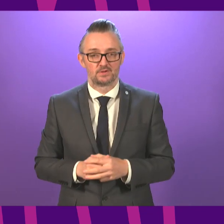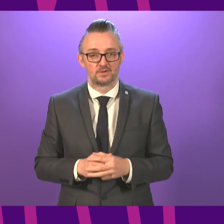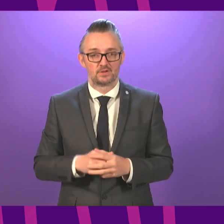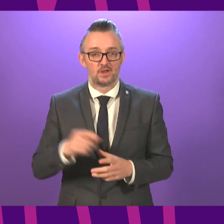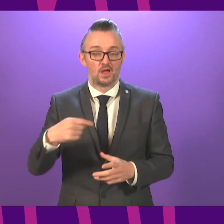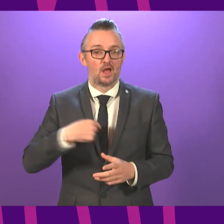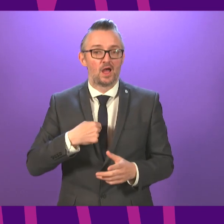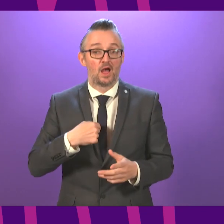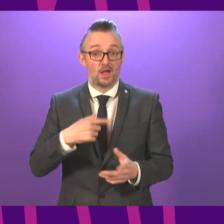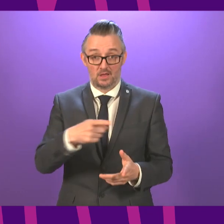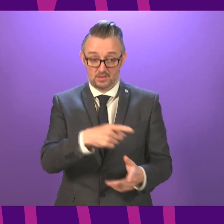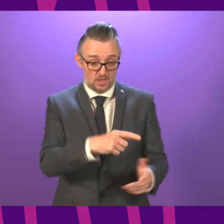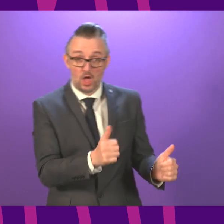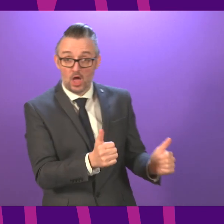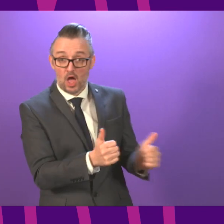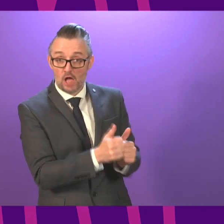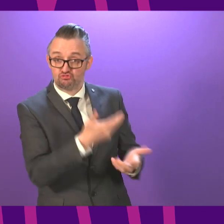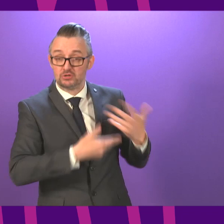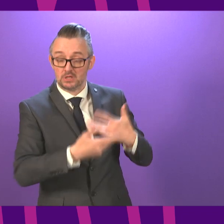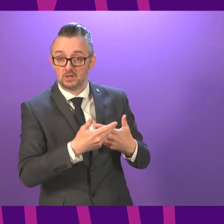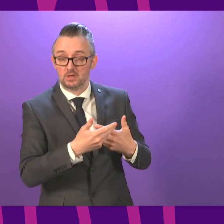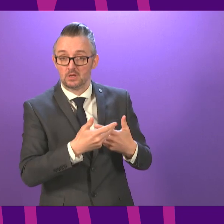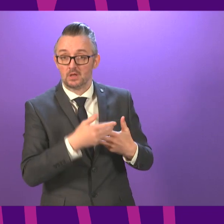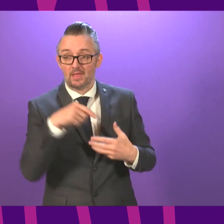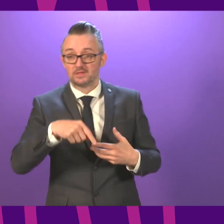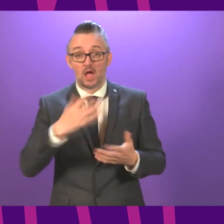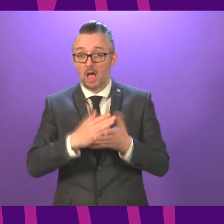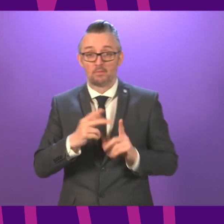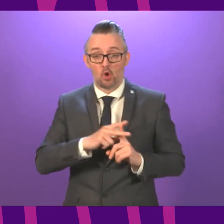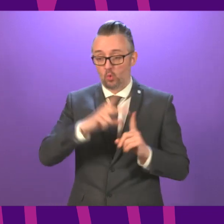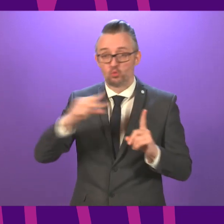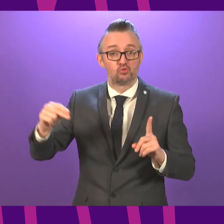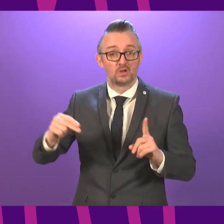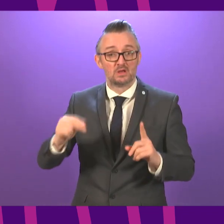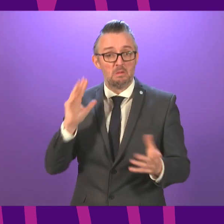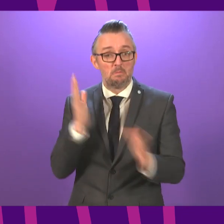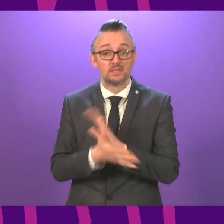the situation is a complete Tory mess, and I hope that he will continue to oppose that Tory mess.